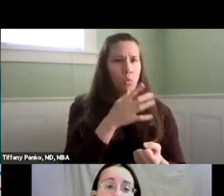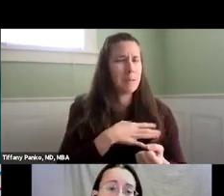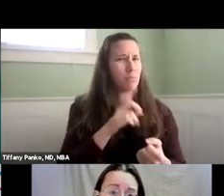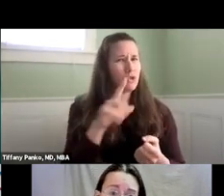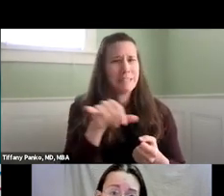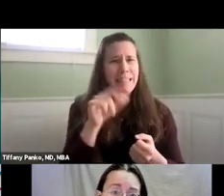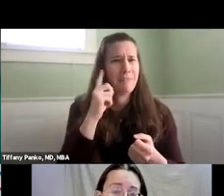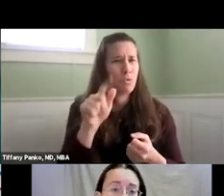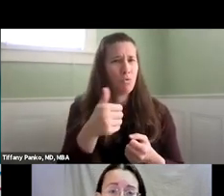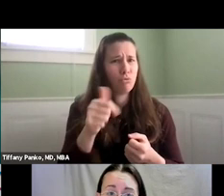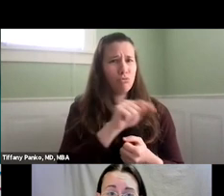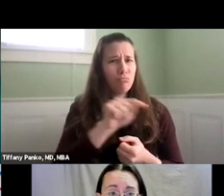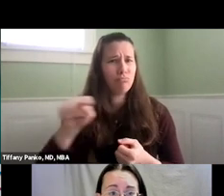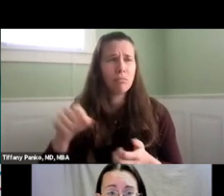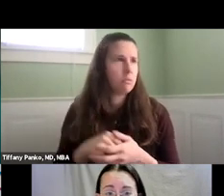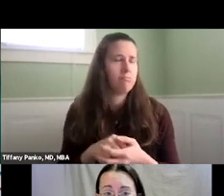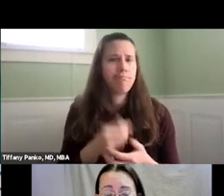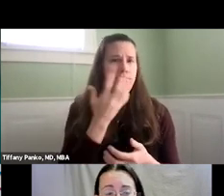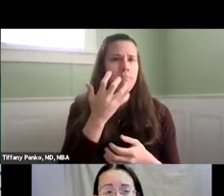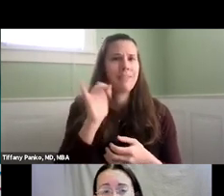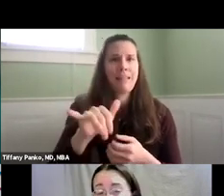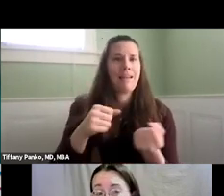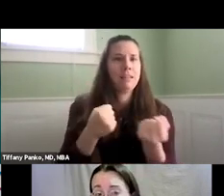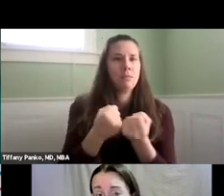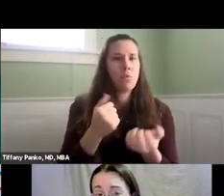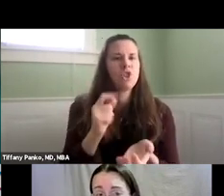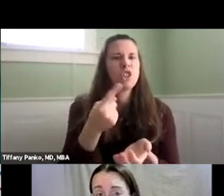that a doula can provide wonderful support for deaf women. I assume that they also might